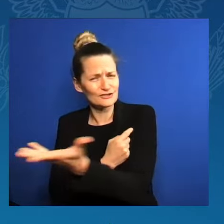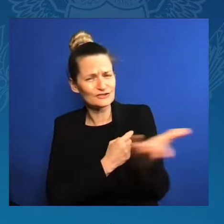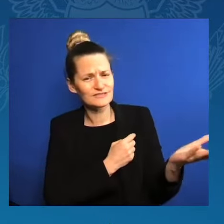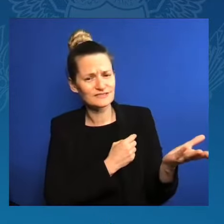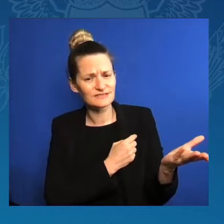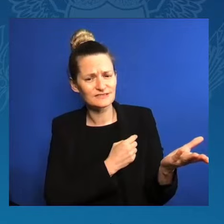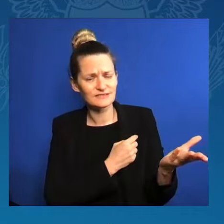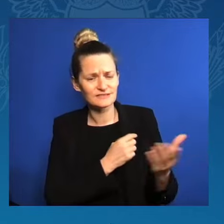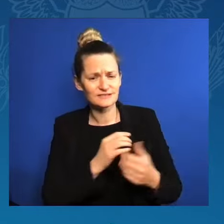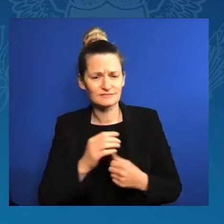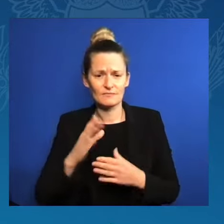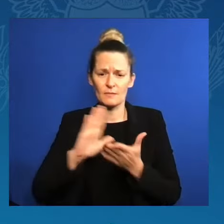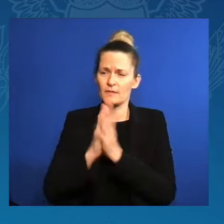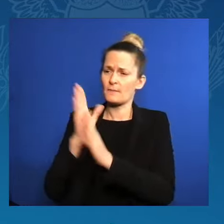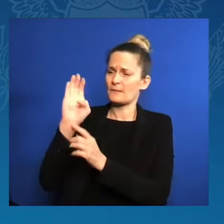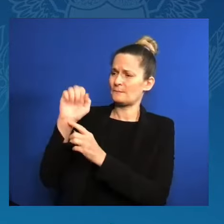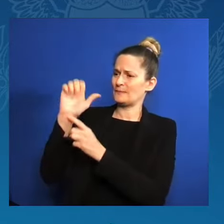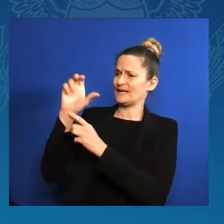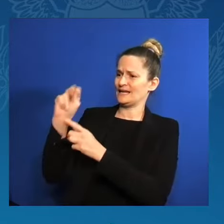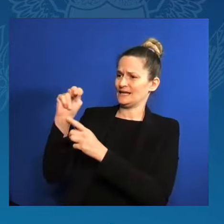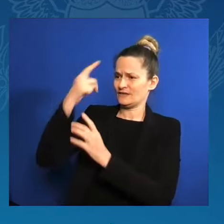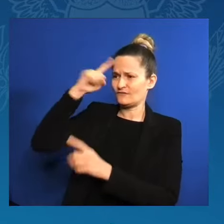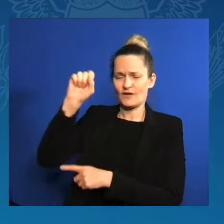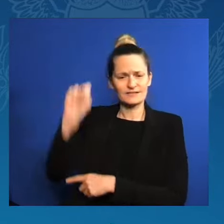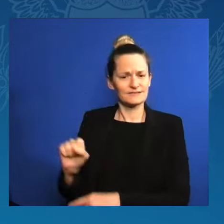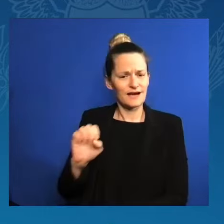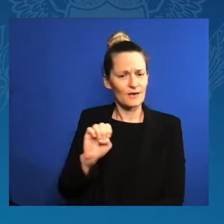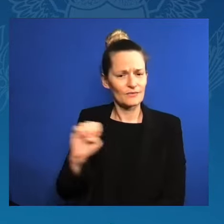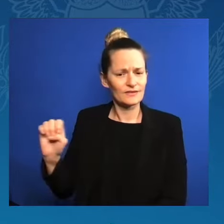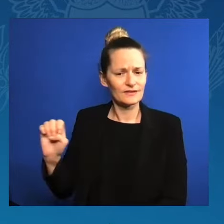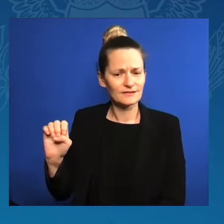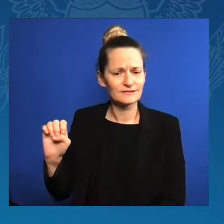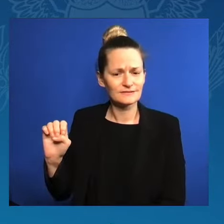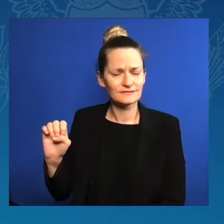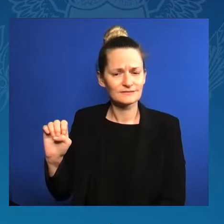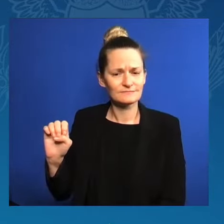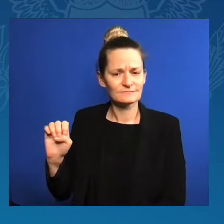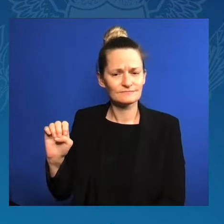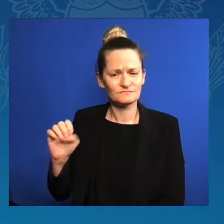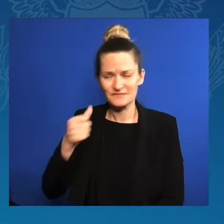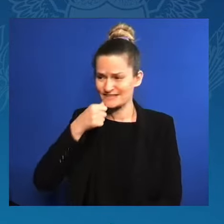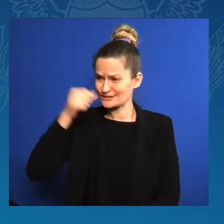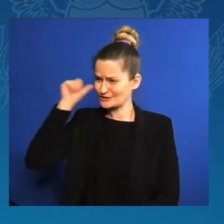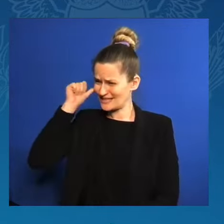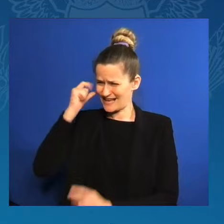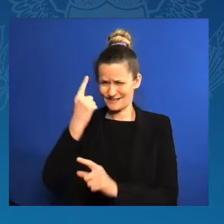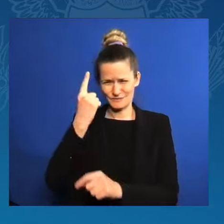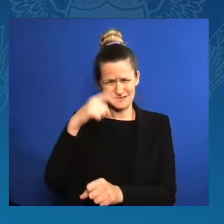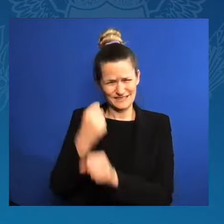Yesterday, almost a year to date in that same clinic, we prepared to stop providing